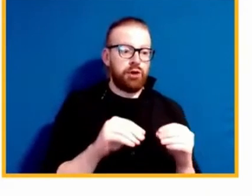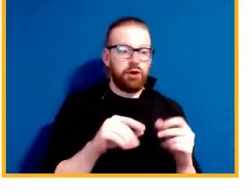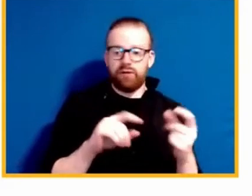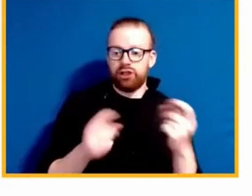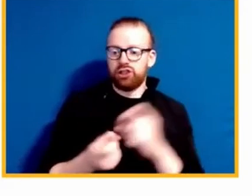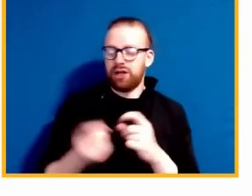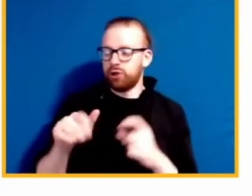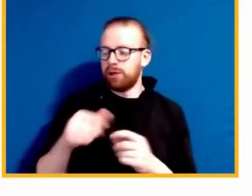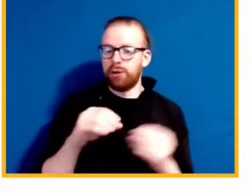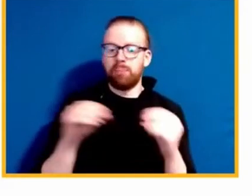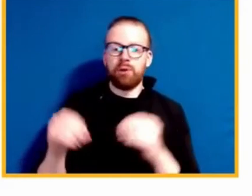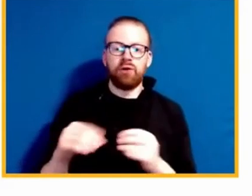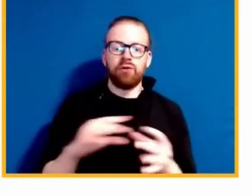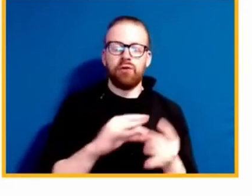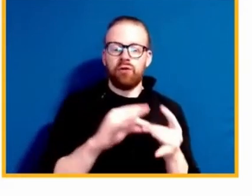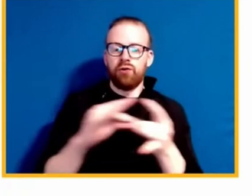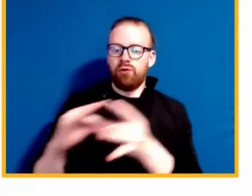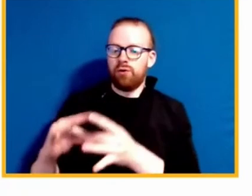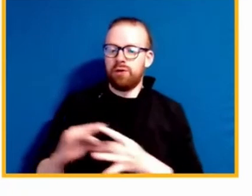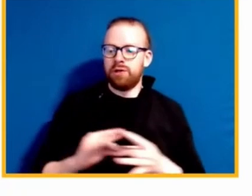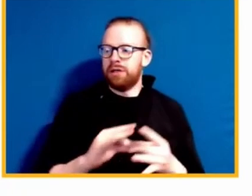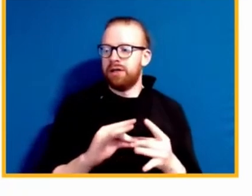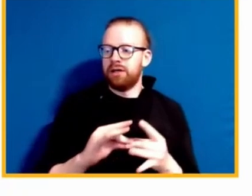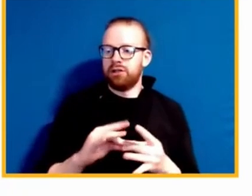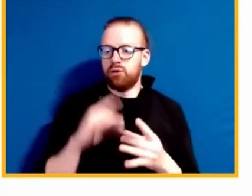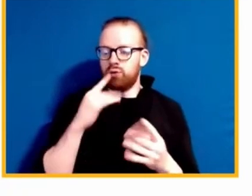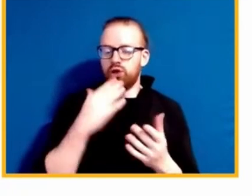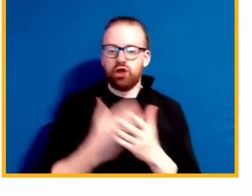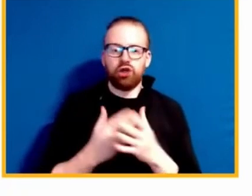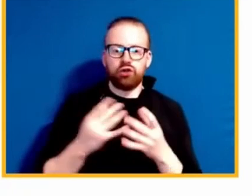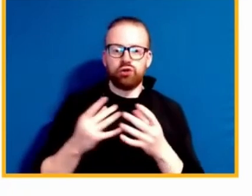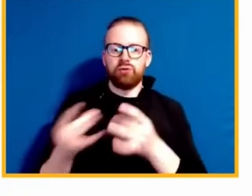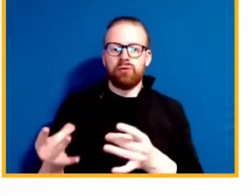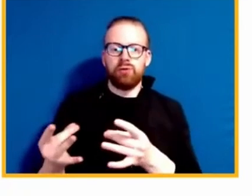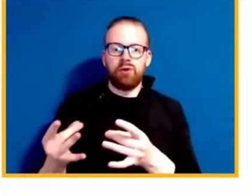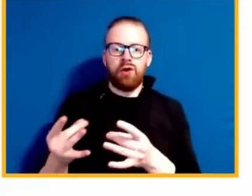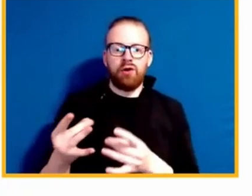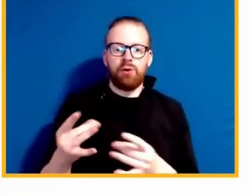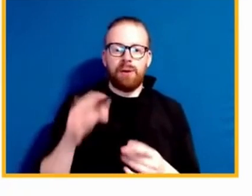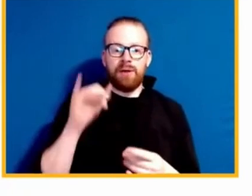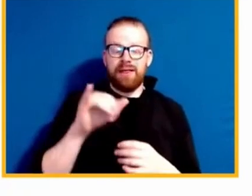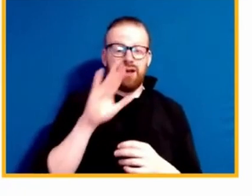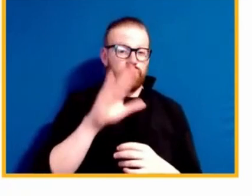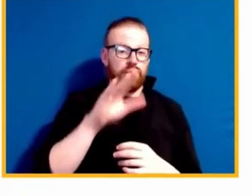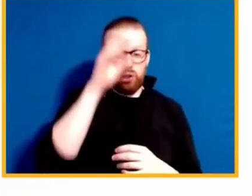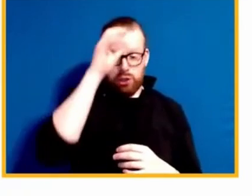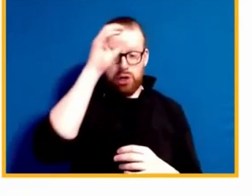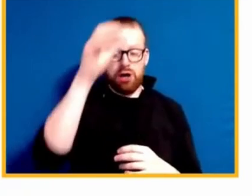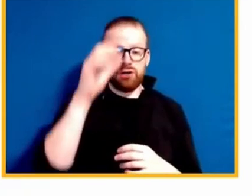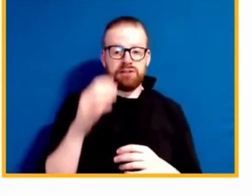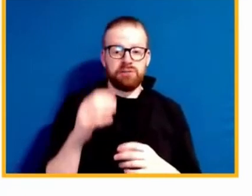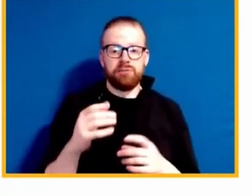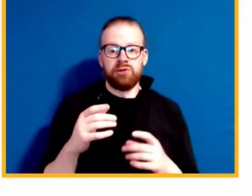everything kind of flowed and connected together the concepts that you kind of used in order to kind of like,